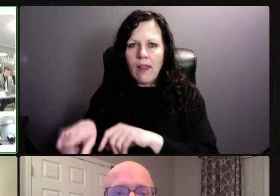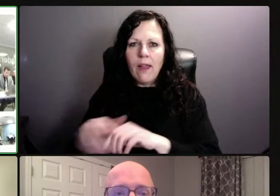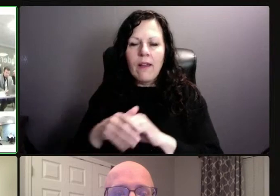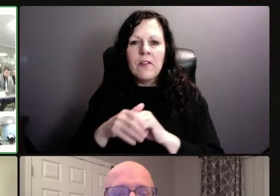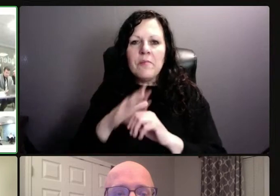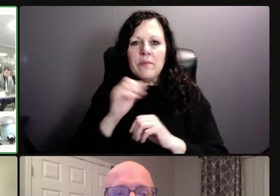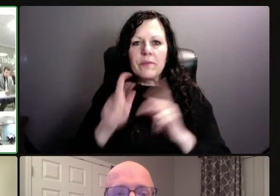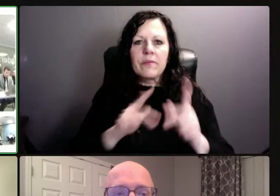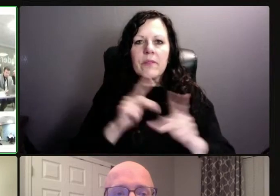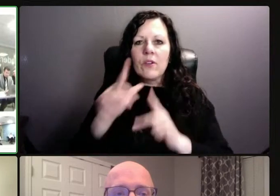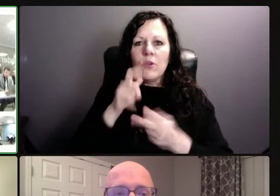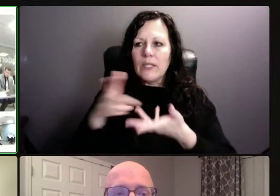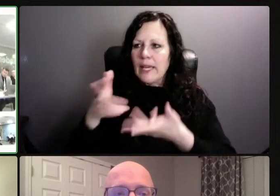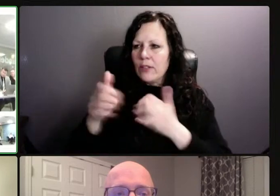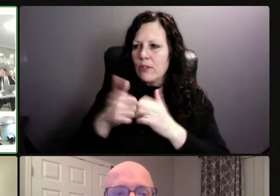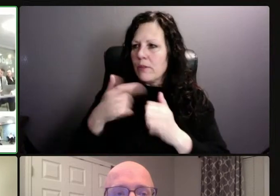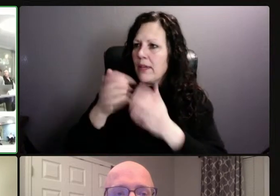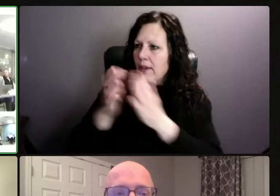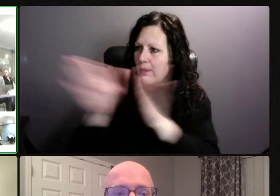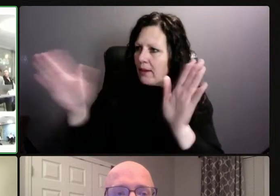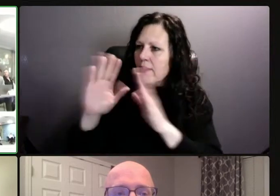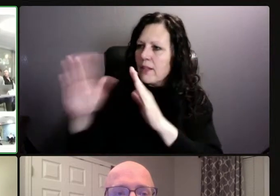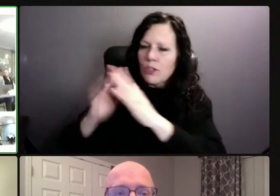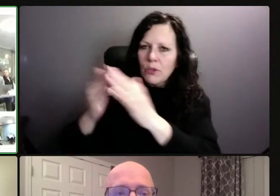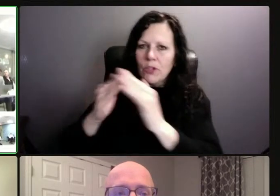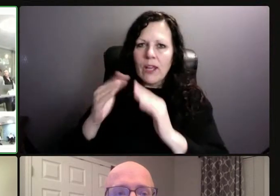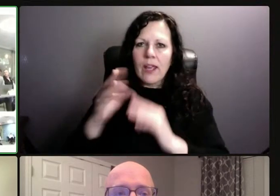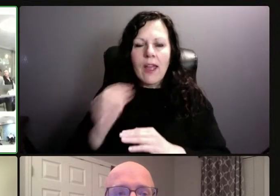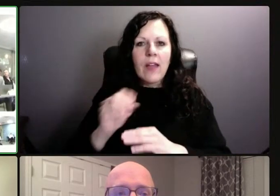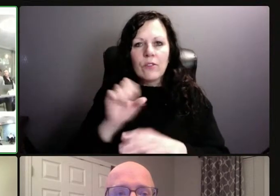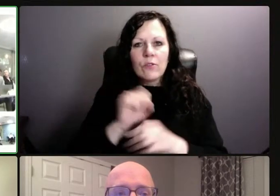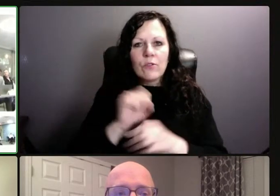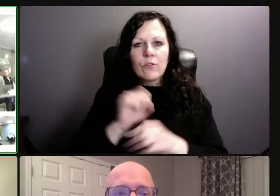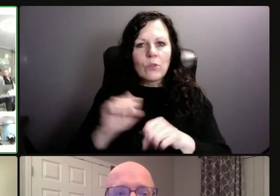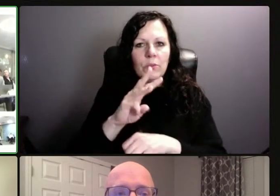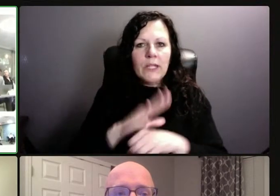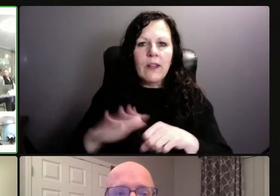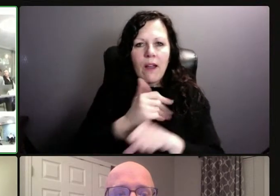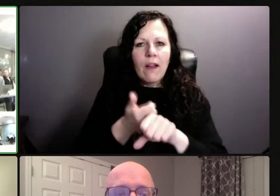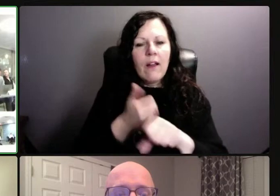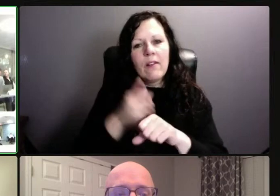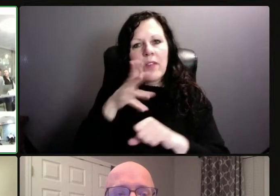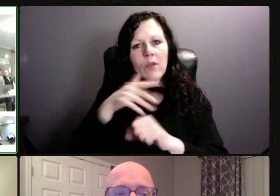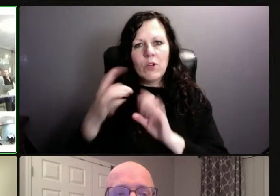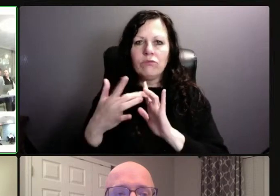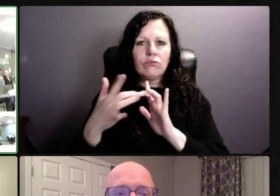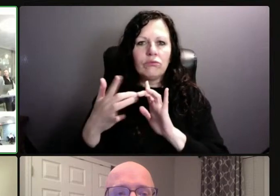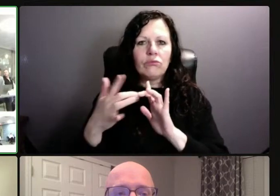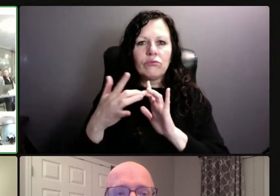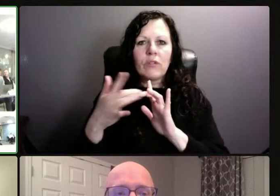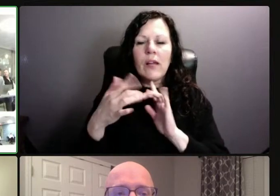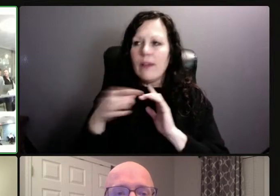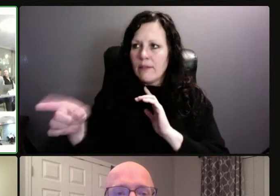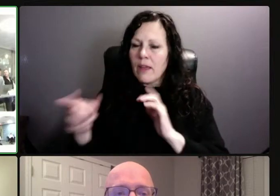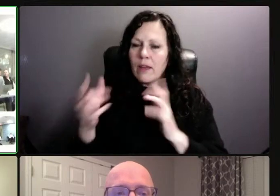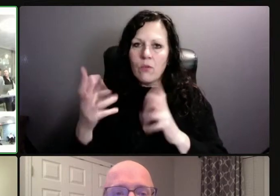AGAIN FROM THE ANNUAL SURVEY